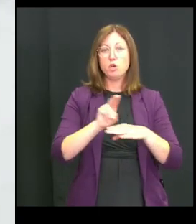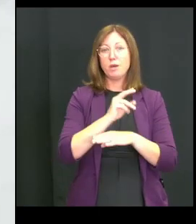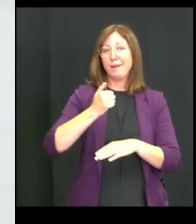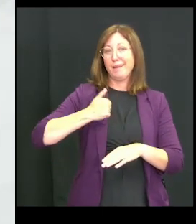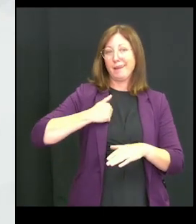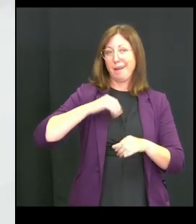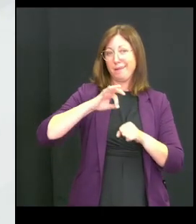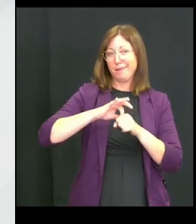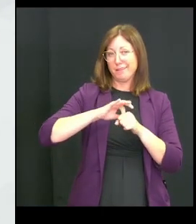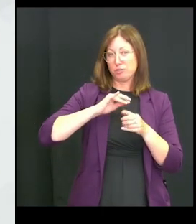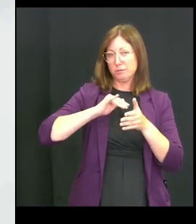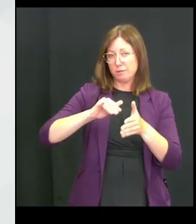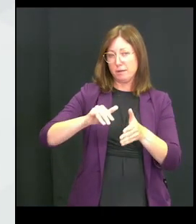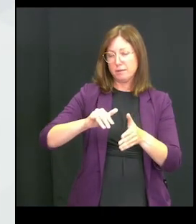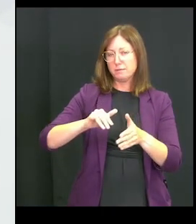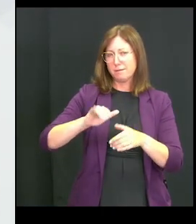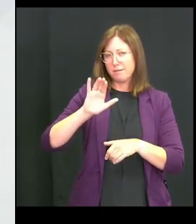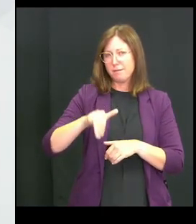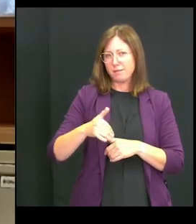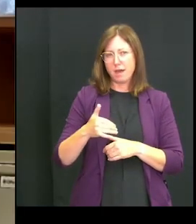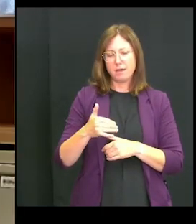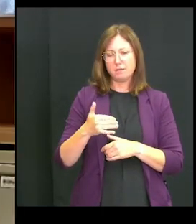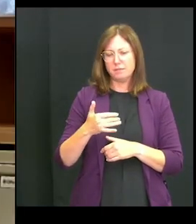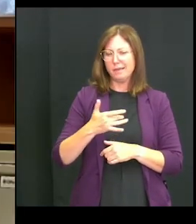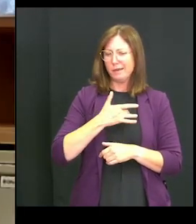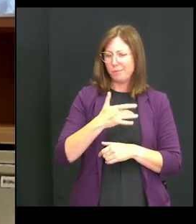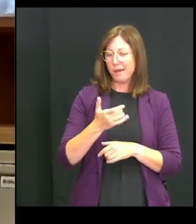So that's a study that's run every Canadian election.